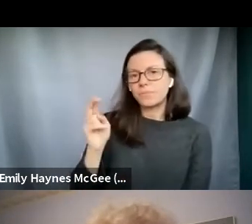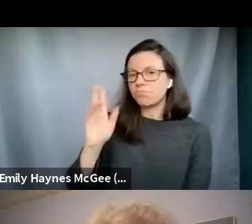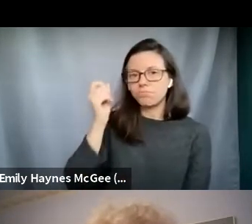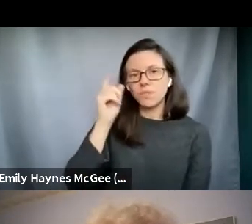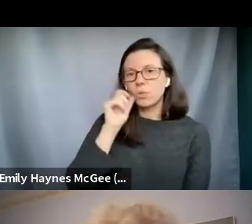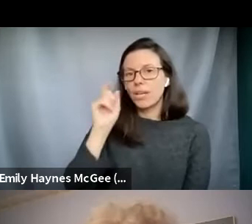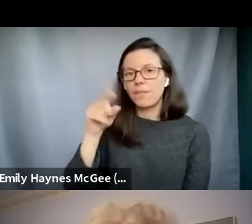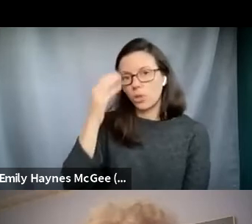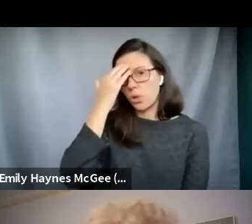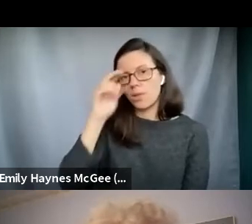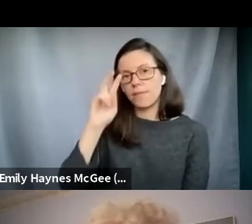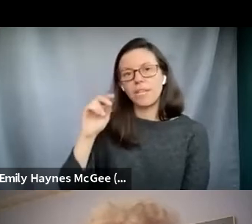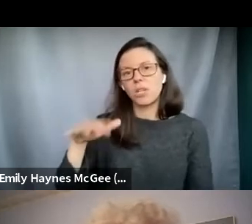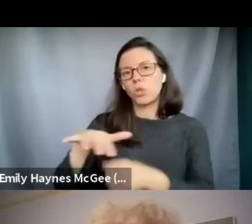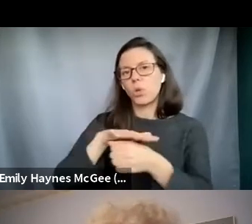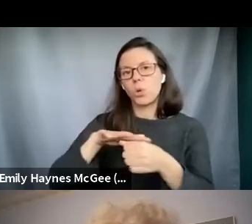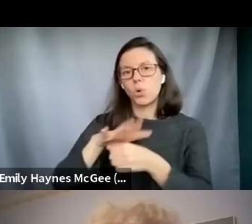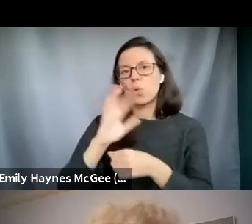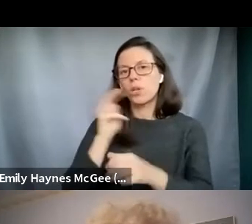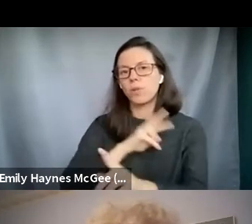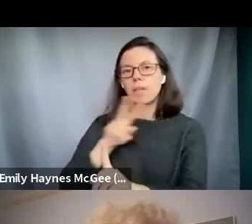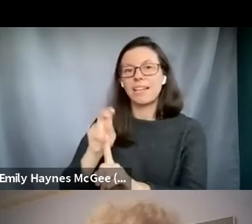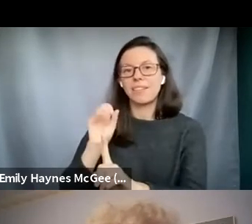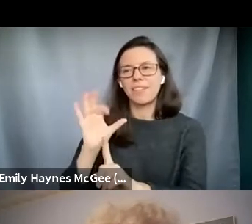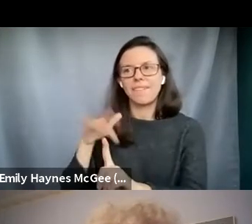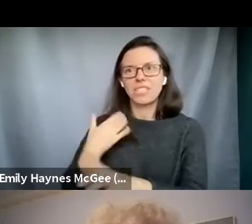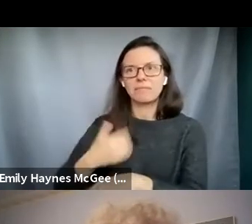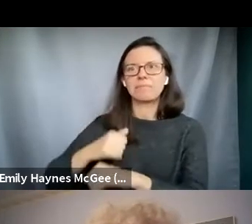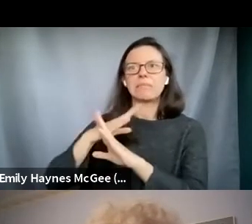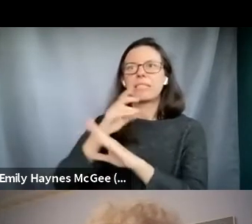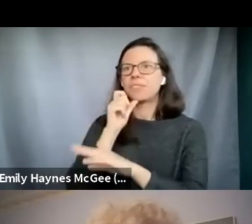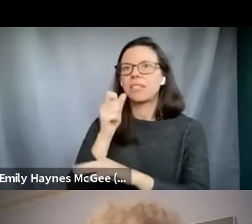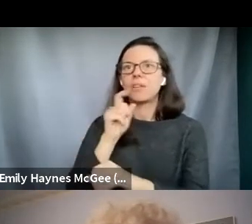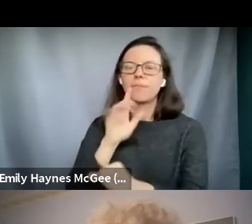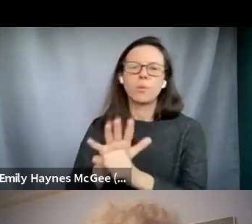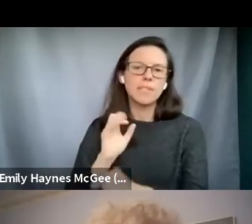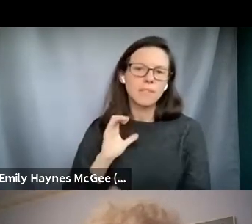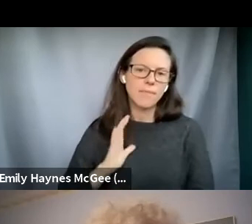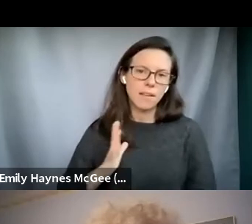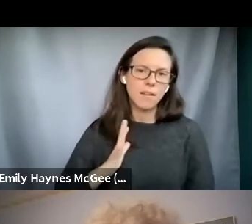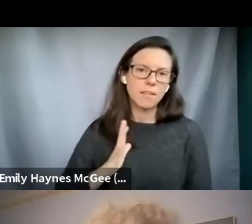That is one thing, if that's something that's not confirmed yet, that's okay.